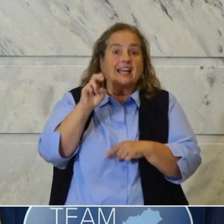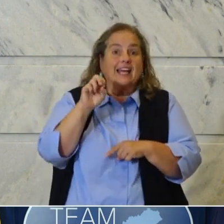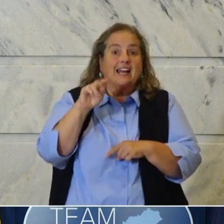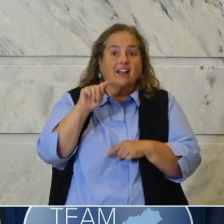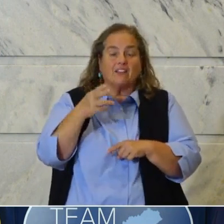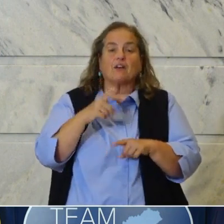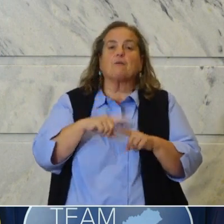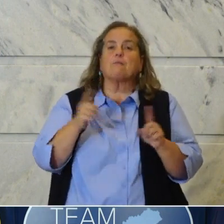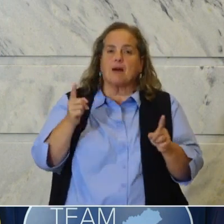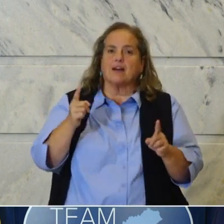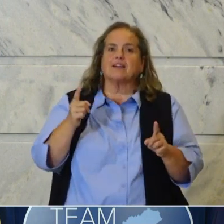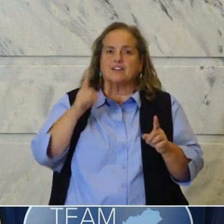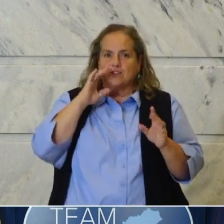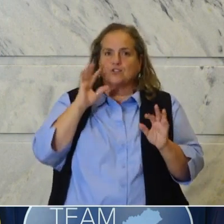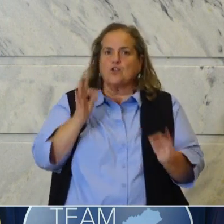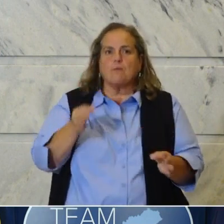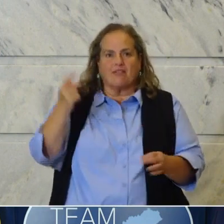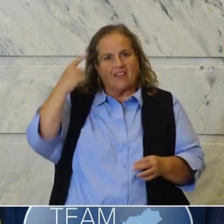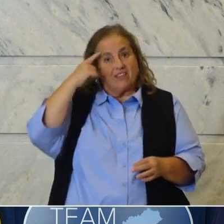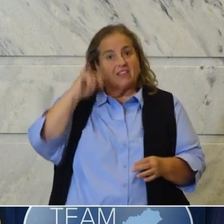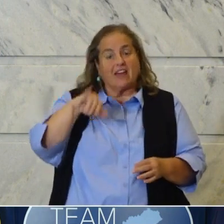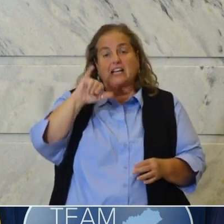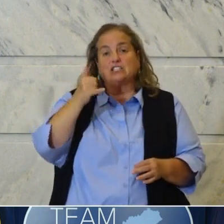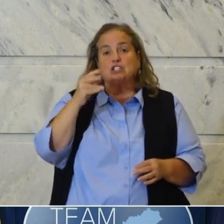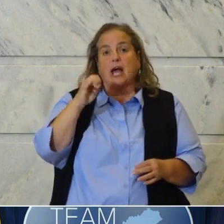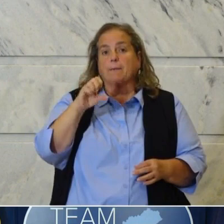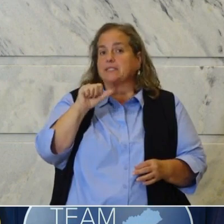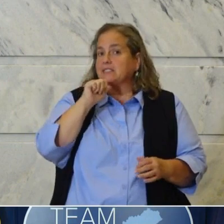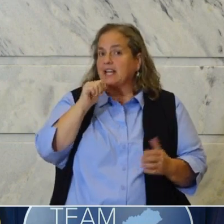determined that James does not exist. Andi still call